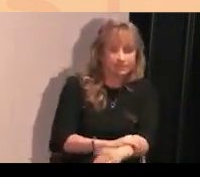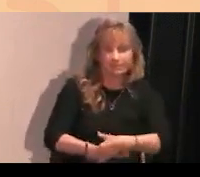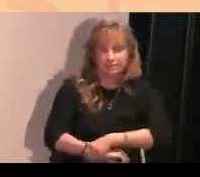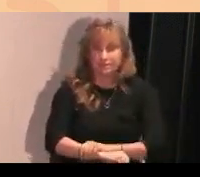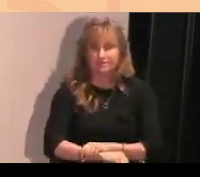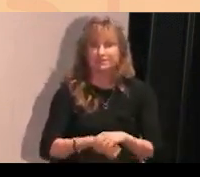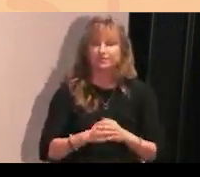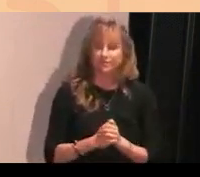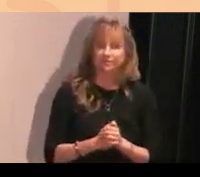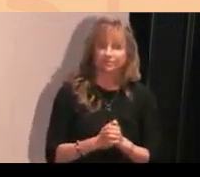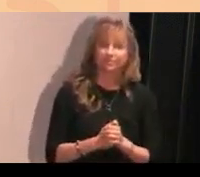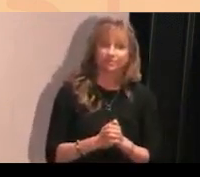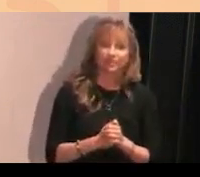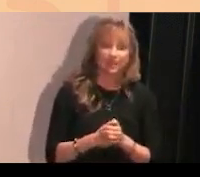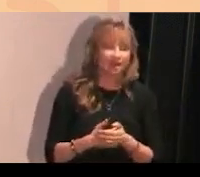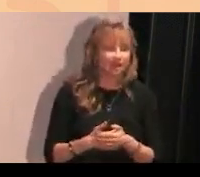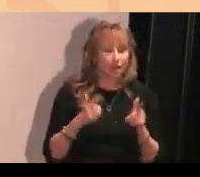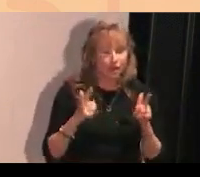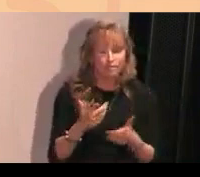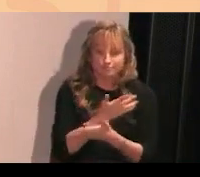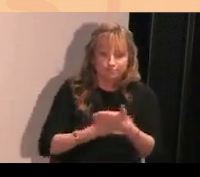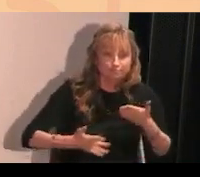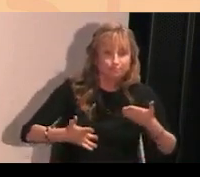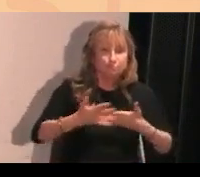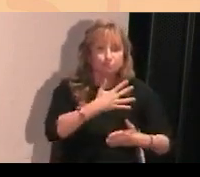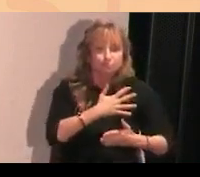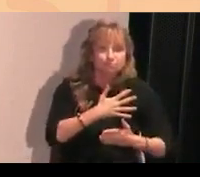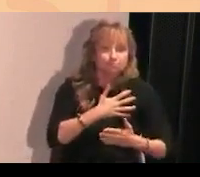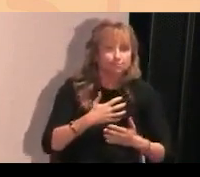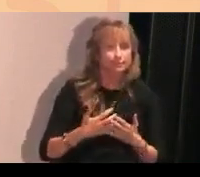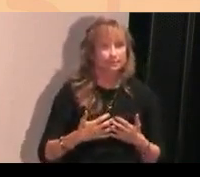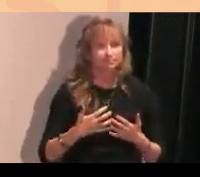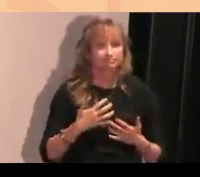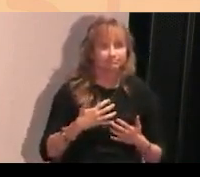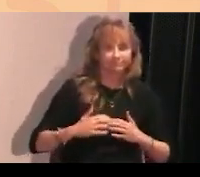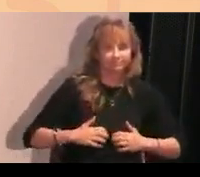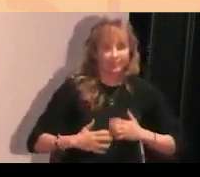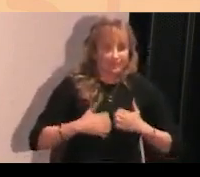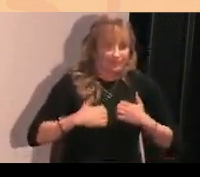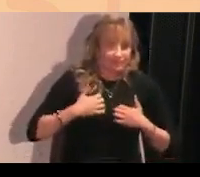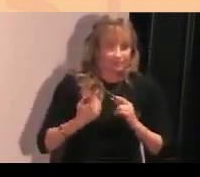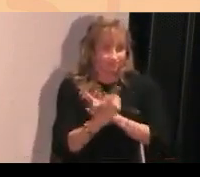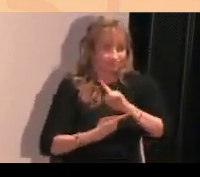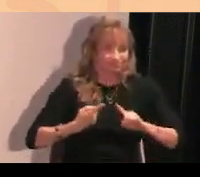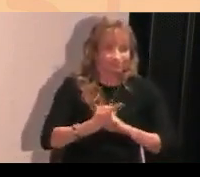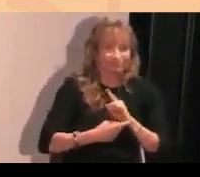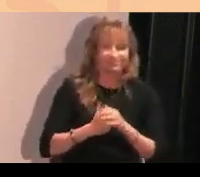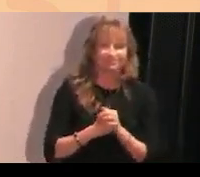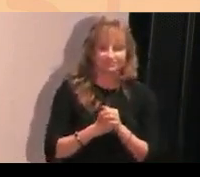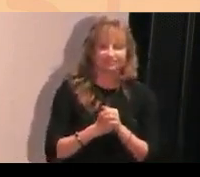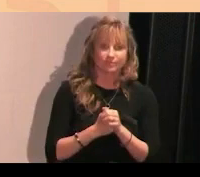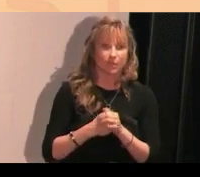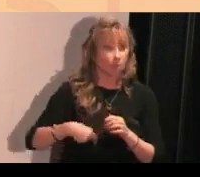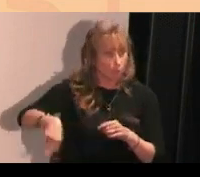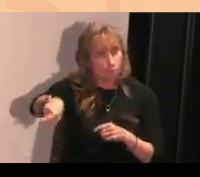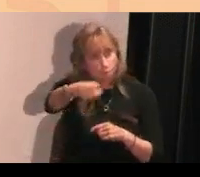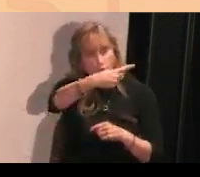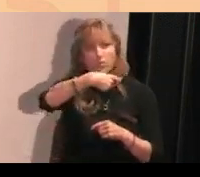there's been some lovely fiery conversations and uh you know I know all of us all of us carry the